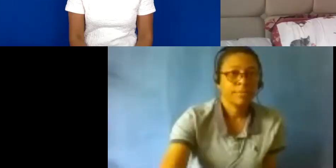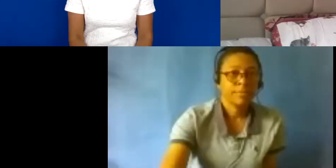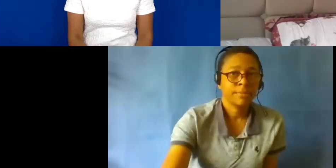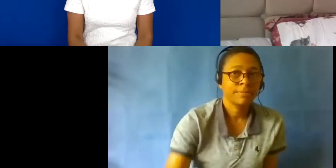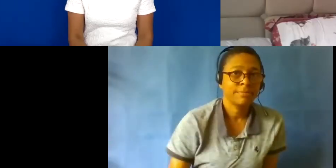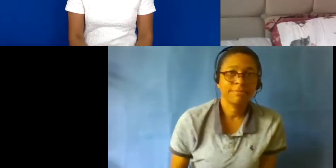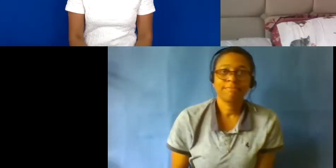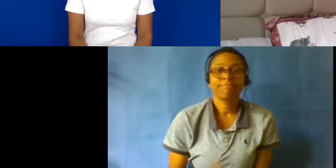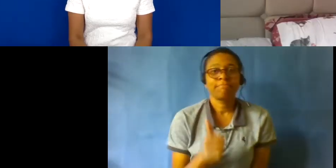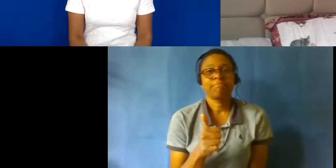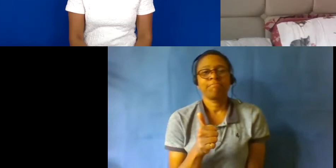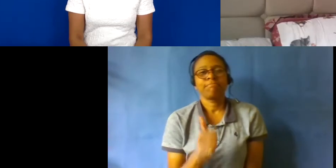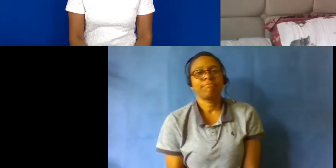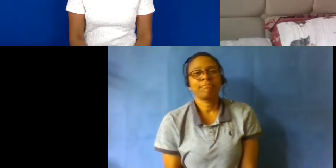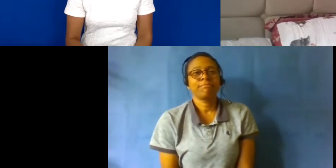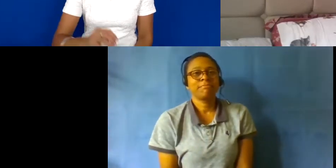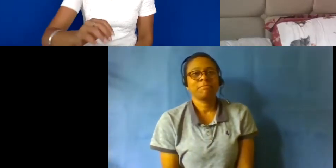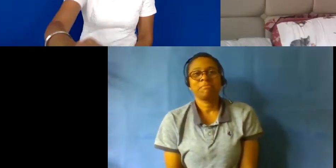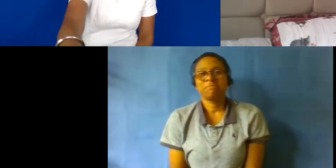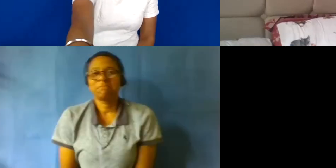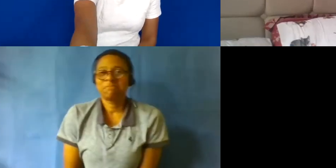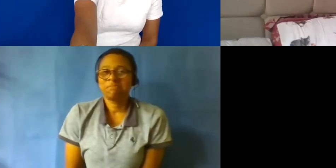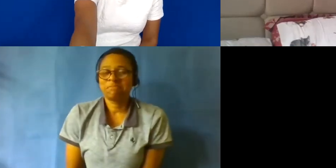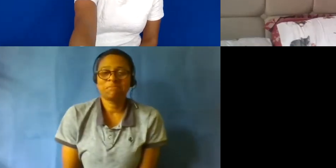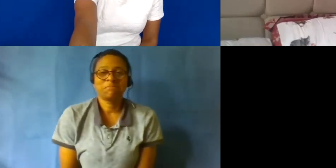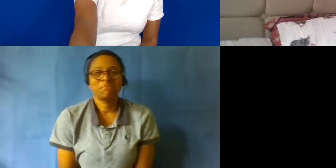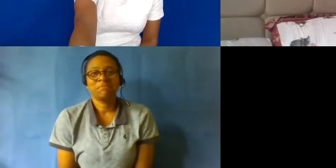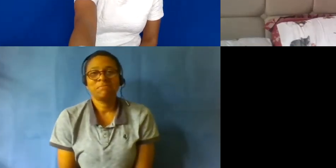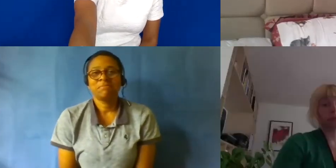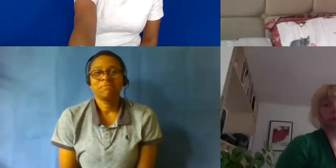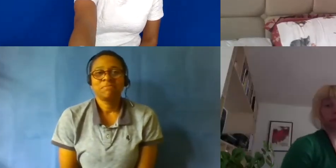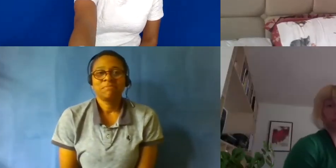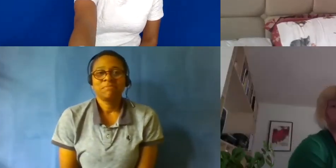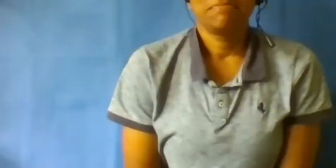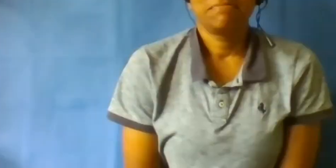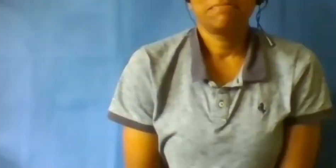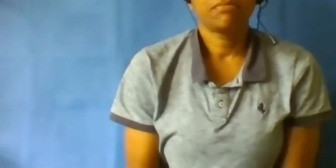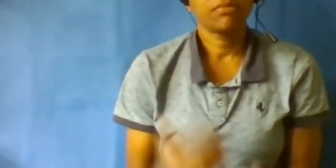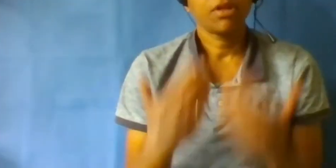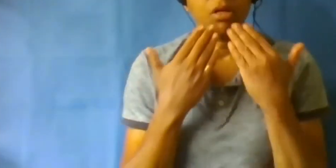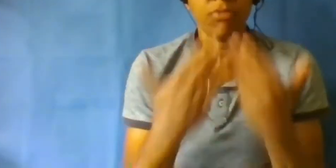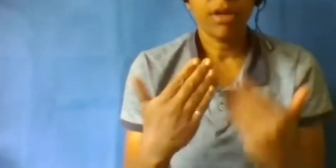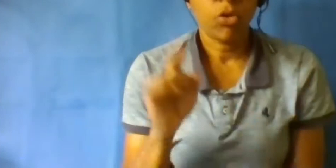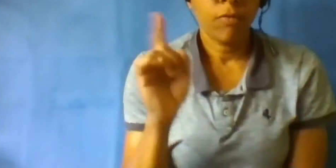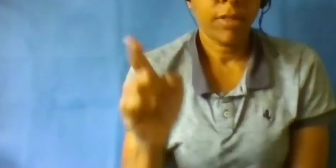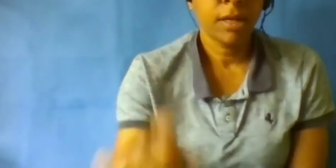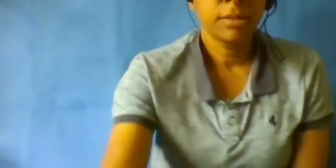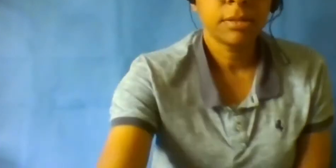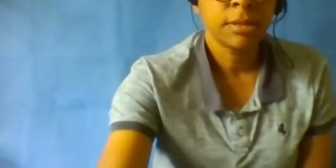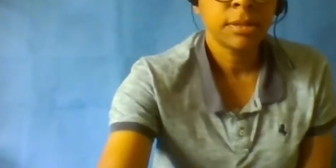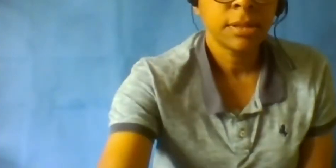okay thank you very much for that as well so that was Andrea Andrea Gomez